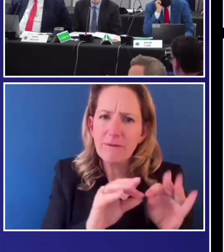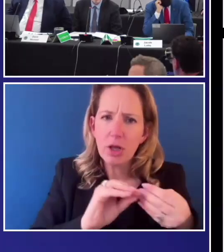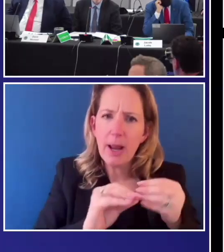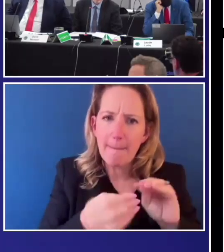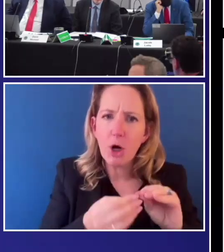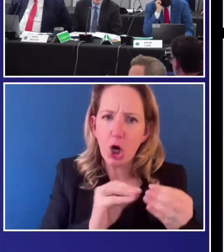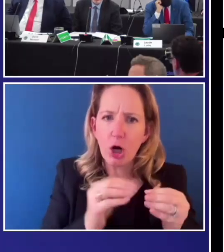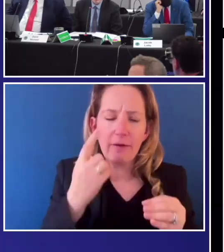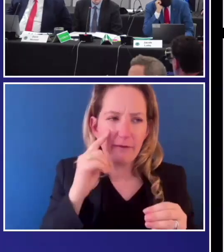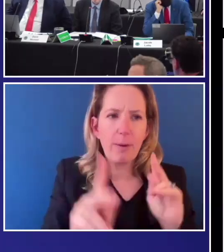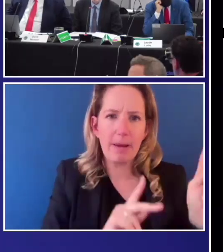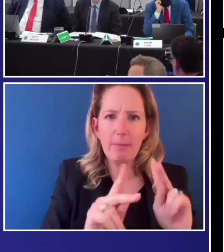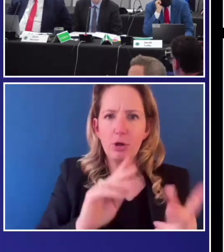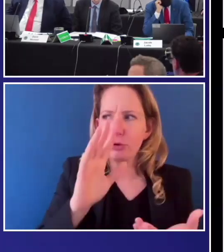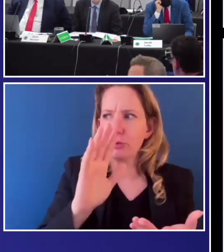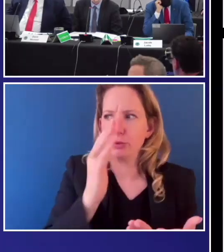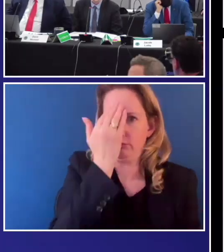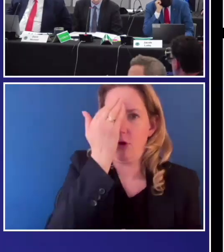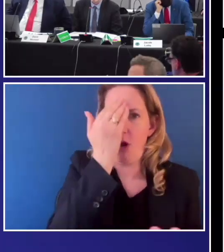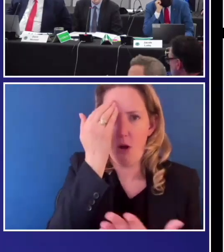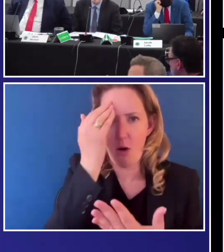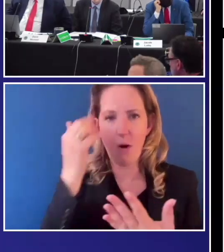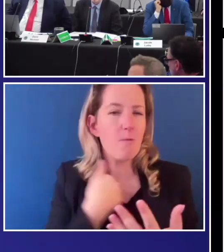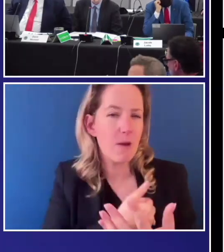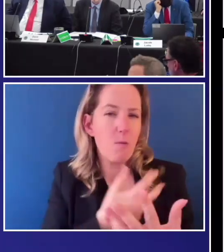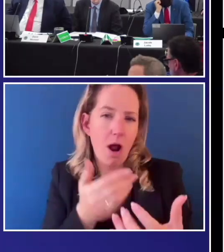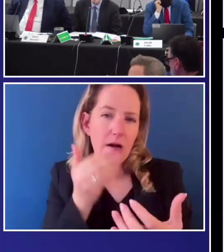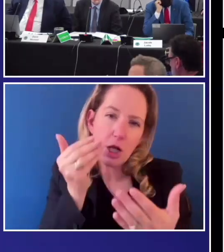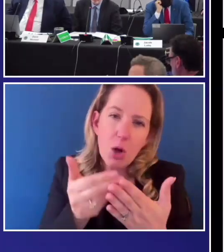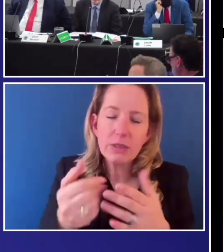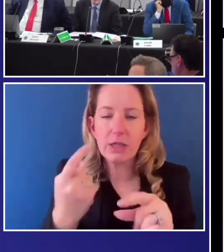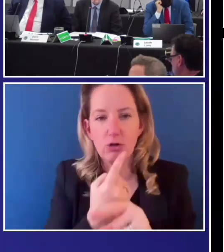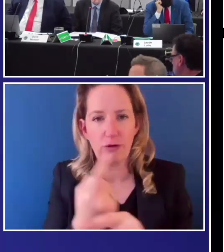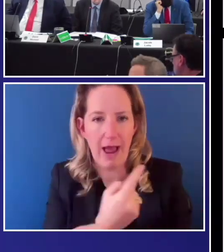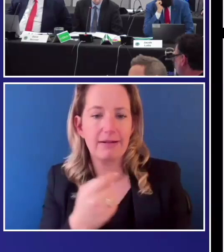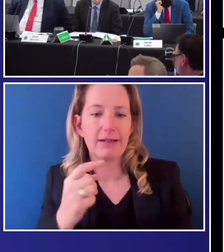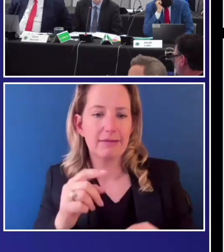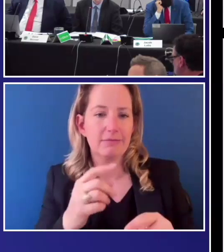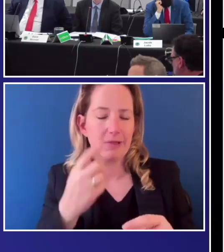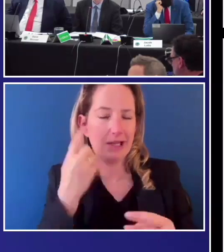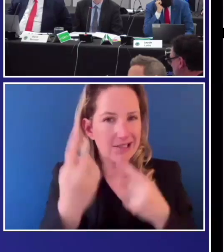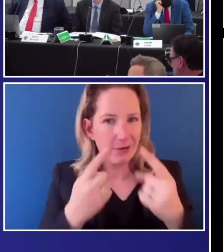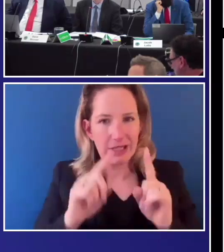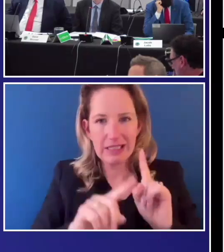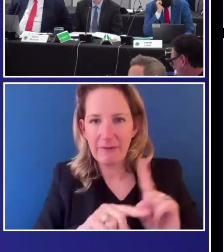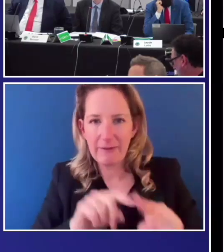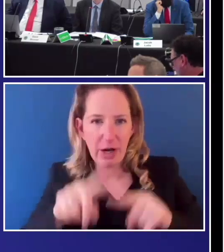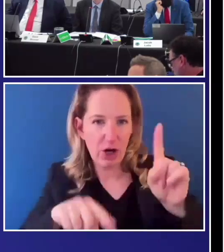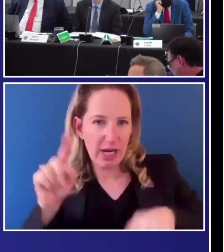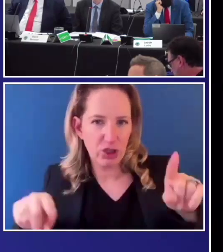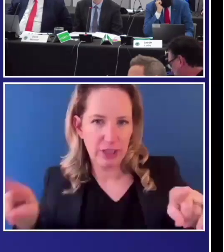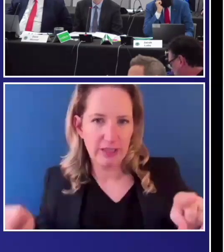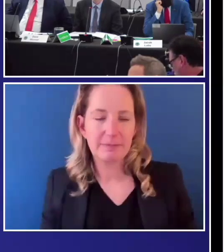getting this as close to, as close to correct as we can given, given the variations here. And if we could scroll down a little bit